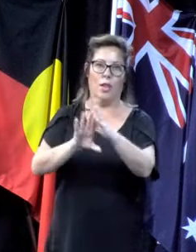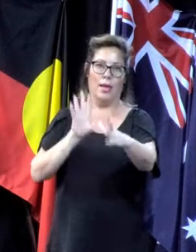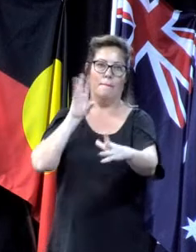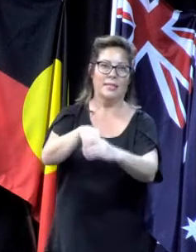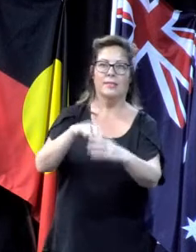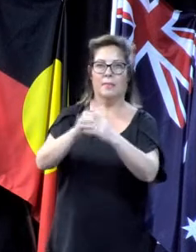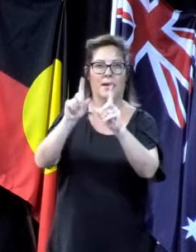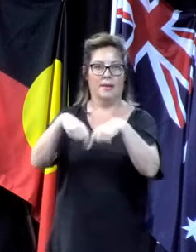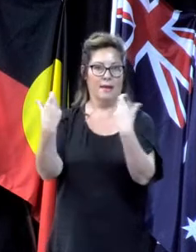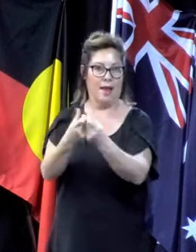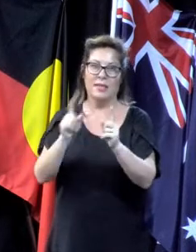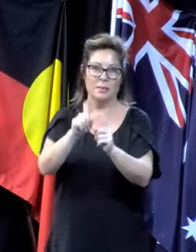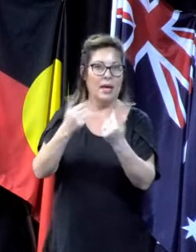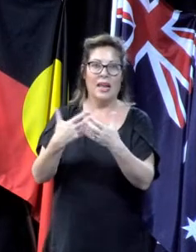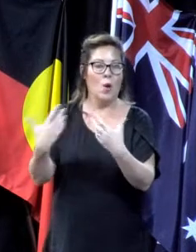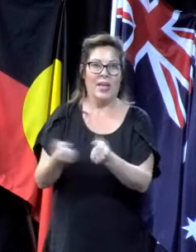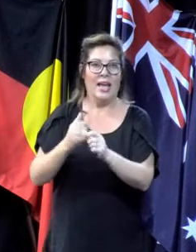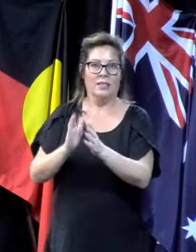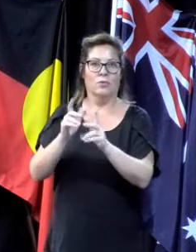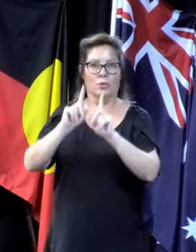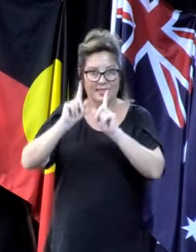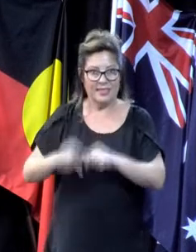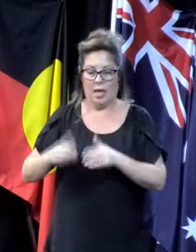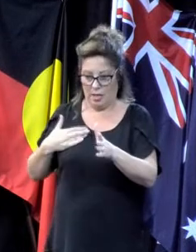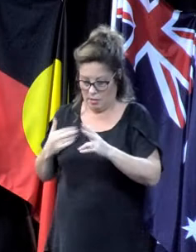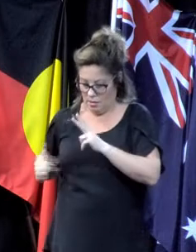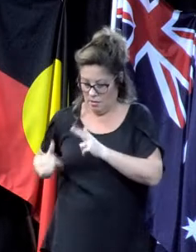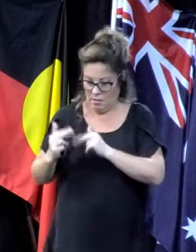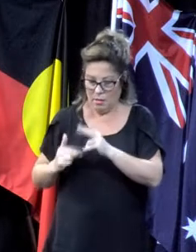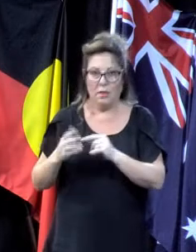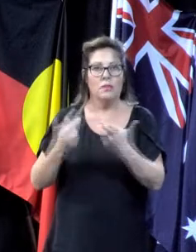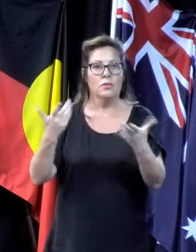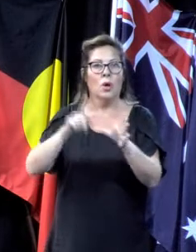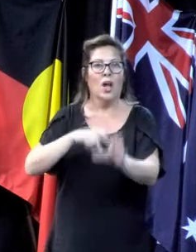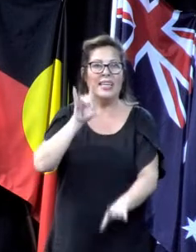And so, an example of that year ten science, chemistry, school -